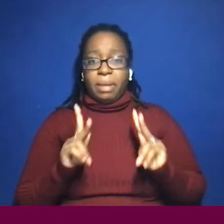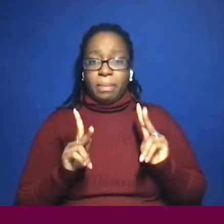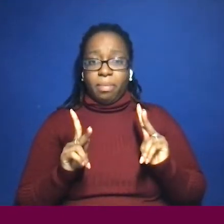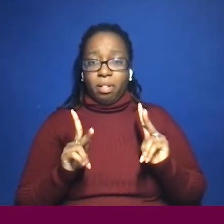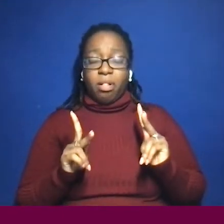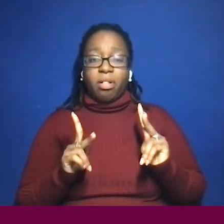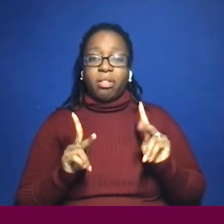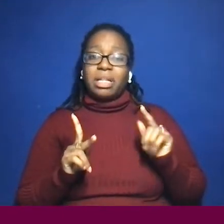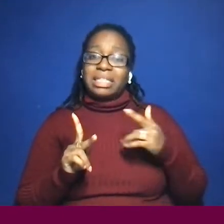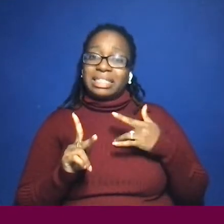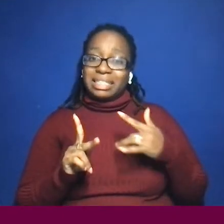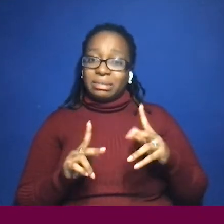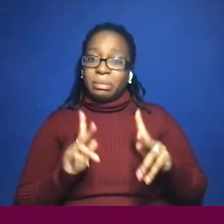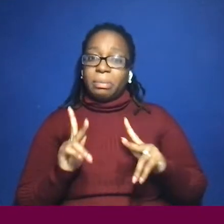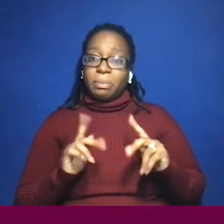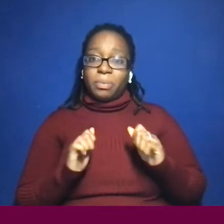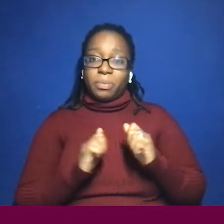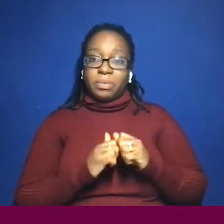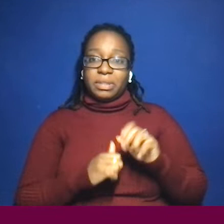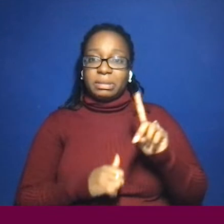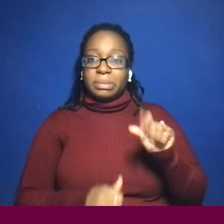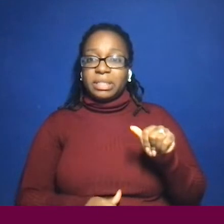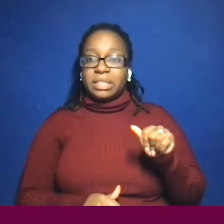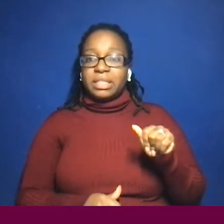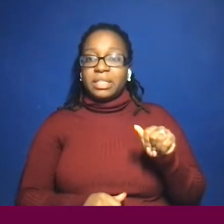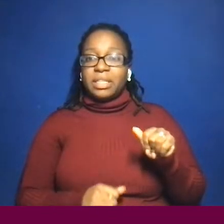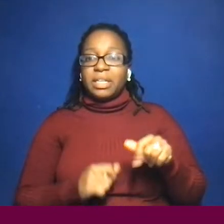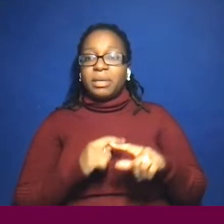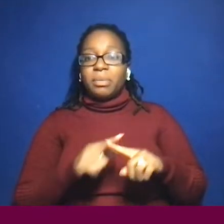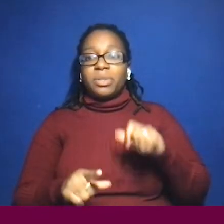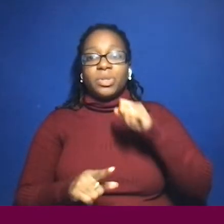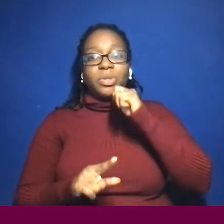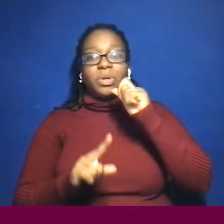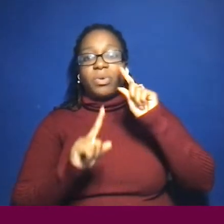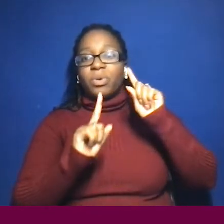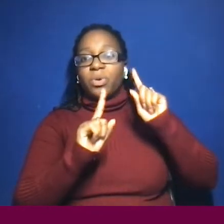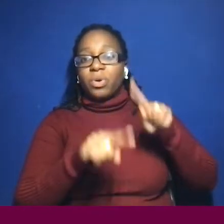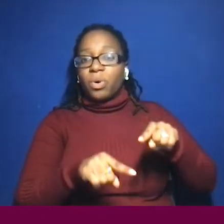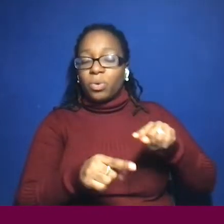homes being people with disabilities, but you don't go to a nursing home because you're old,